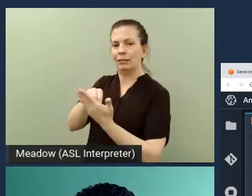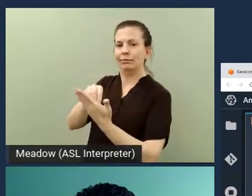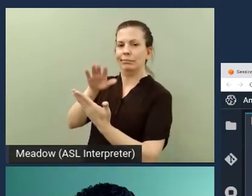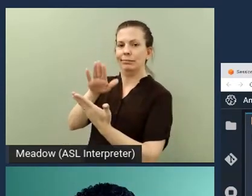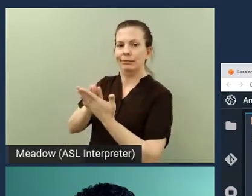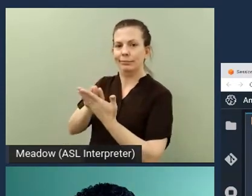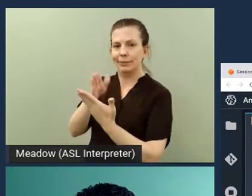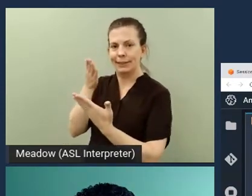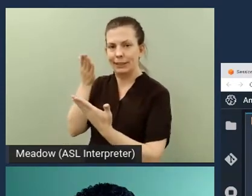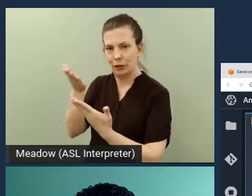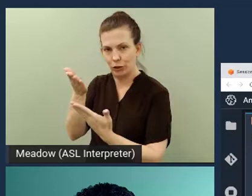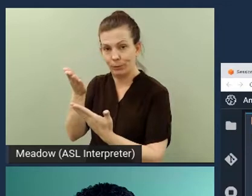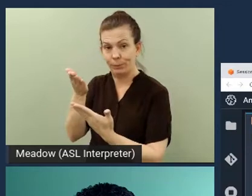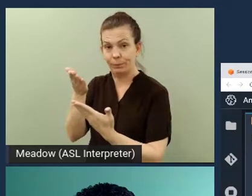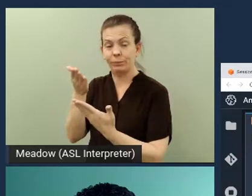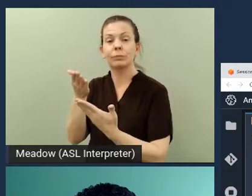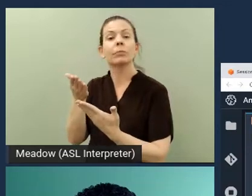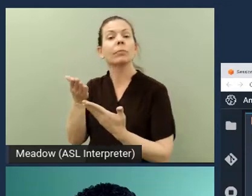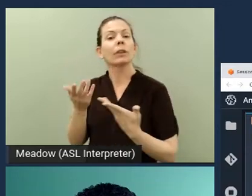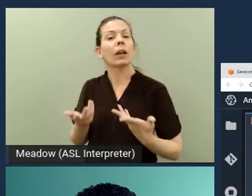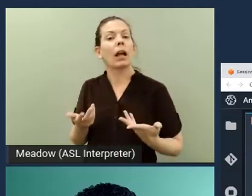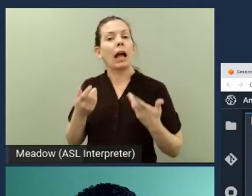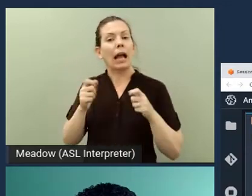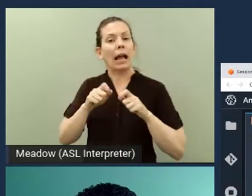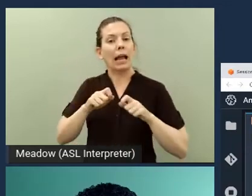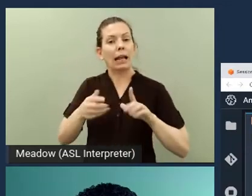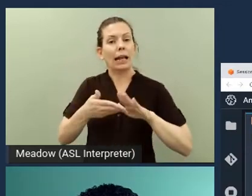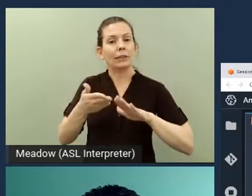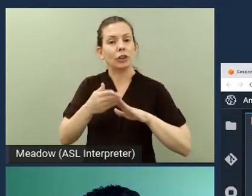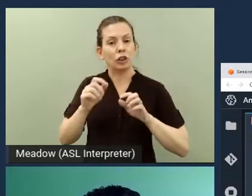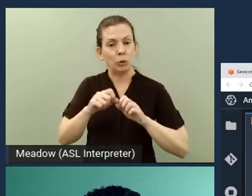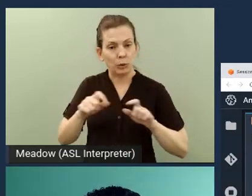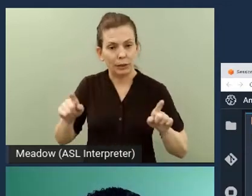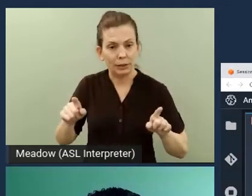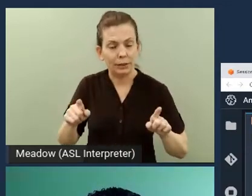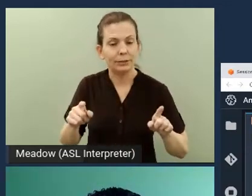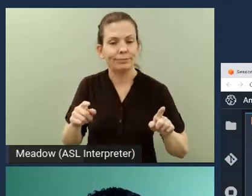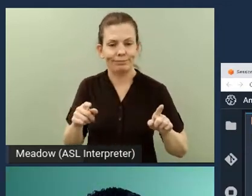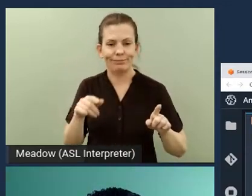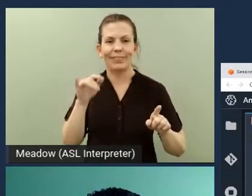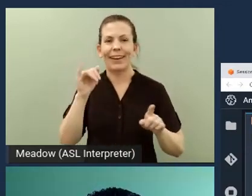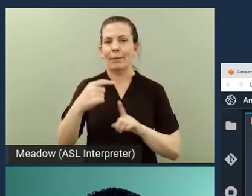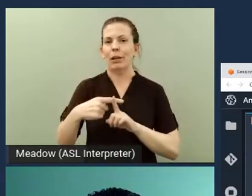And when I execute it, you see that, you know, this is a positive review.